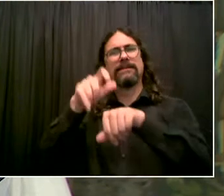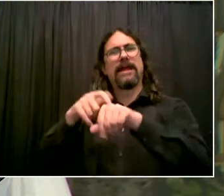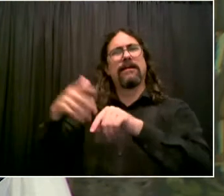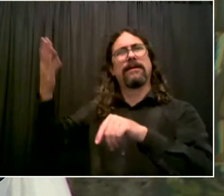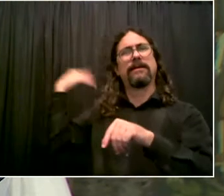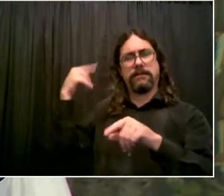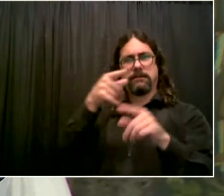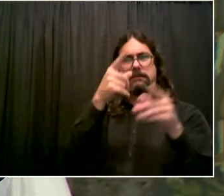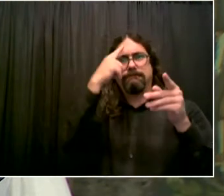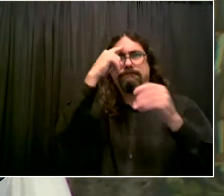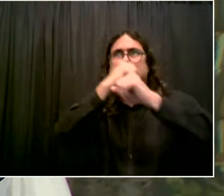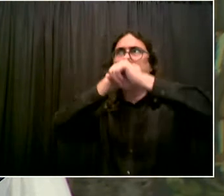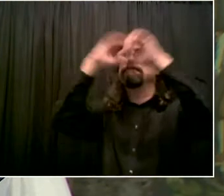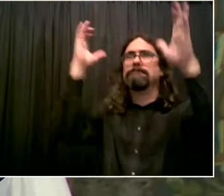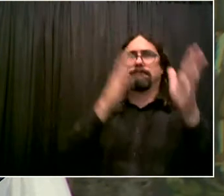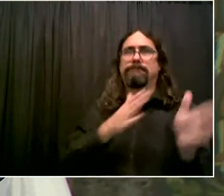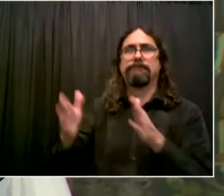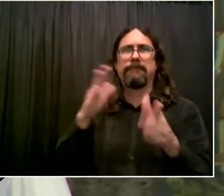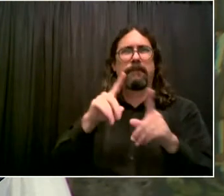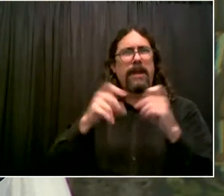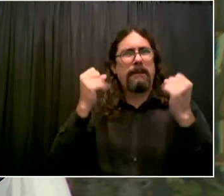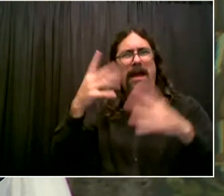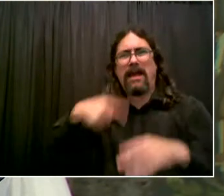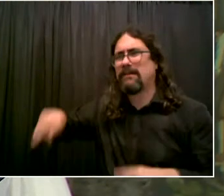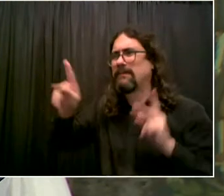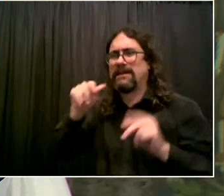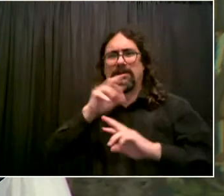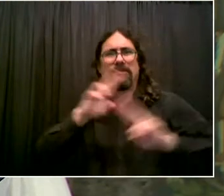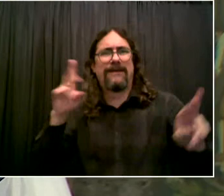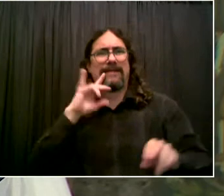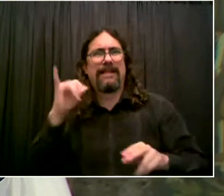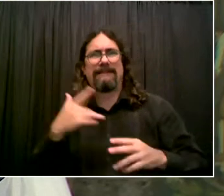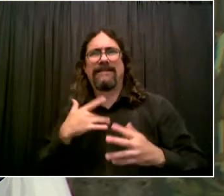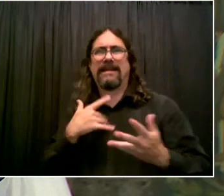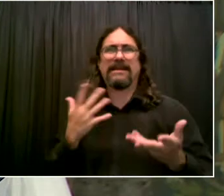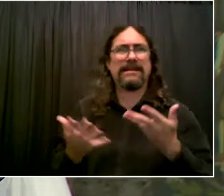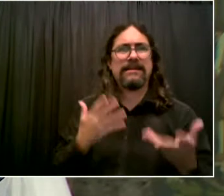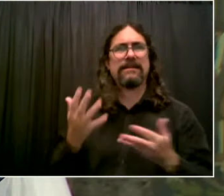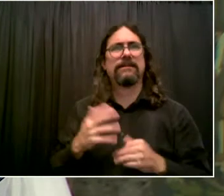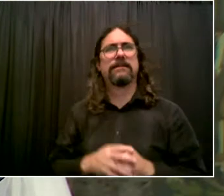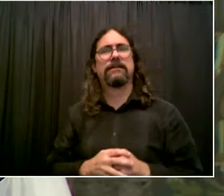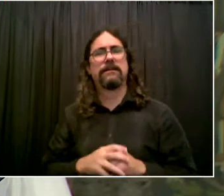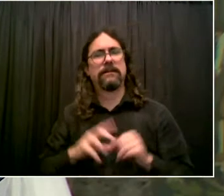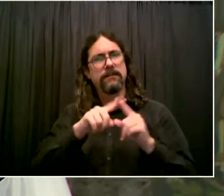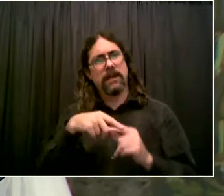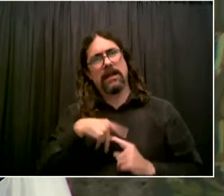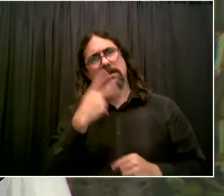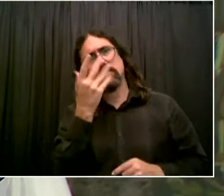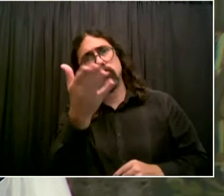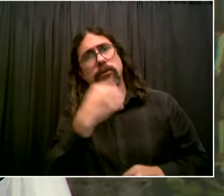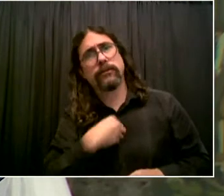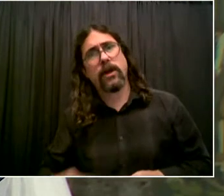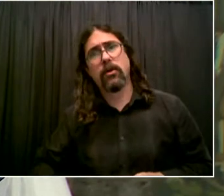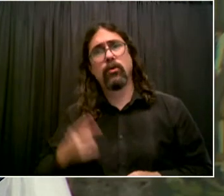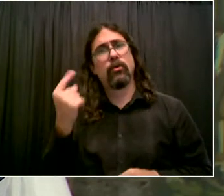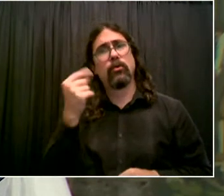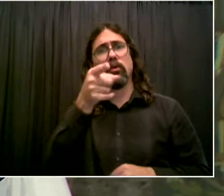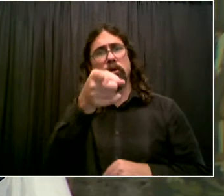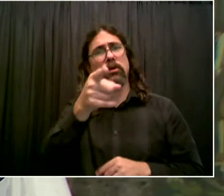AND WOMEN WHO DIDN'T REALLY HAVE TOO MANY PEOPLE BELIEVING IN THEM WHERE THE CITY WAS HIT THE HARDEST BACK IN THE 70s AND WHAT THEY DID